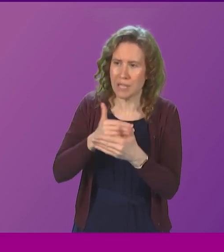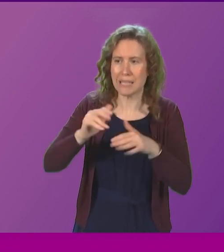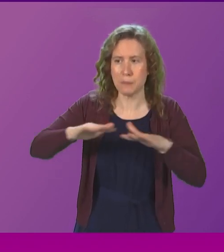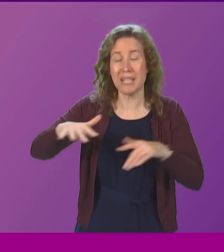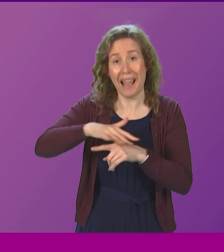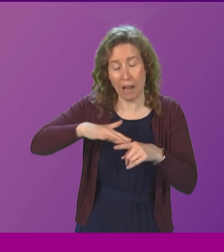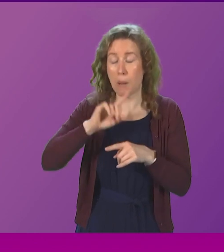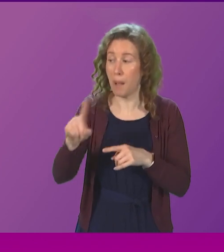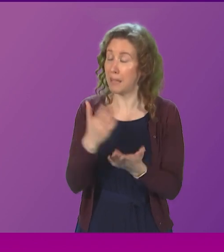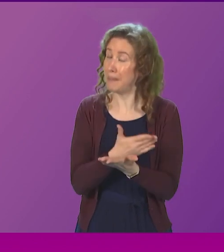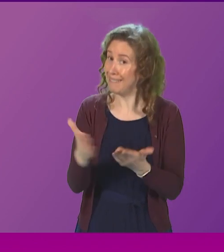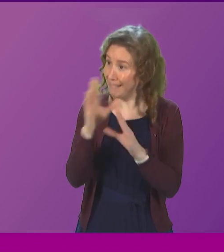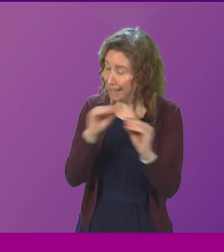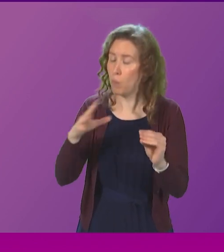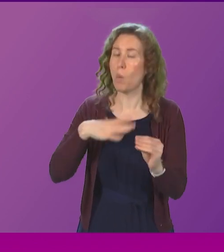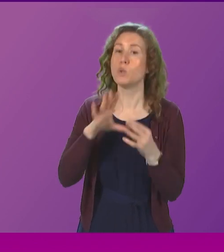However, I have made it very clear that we want to engage with communities.